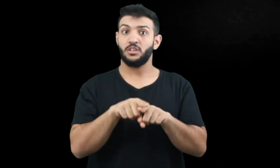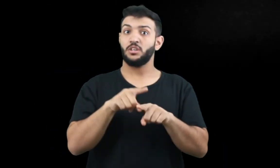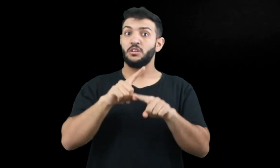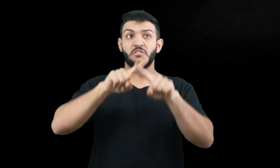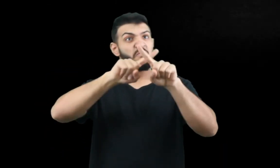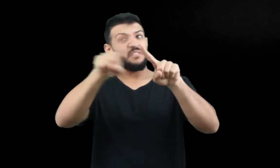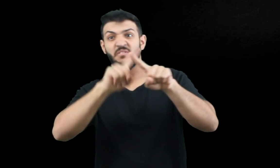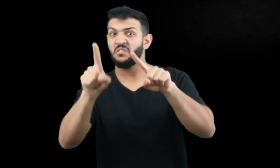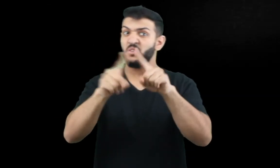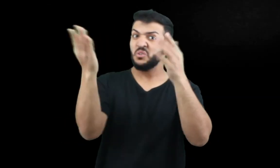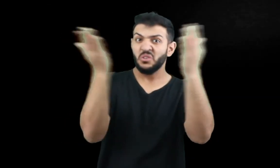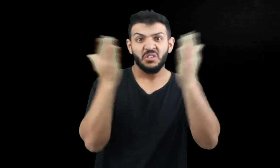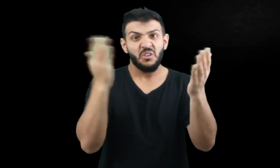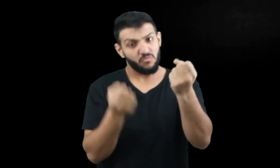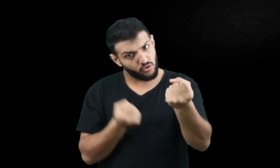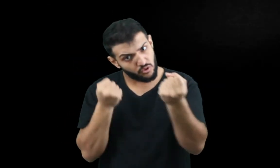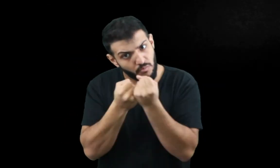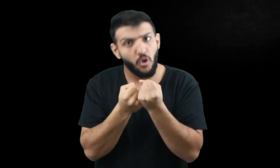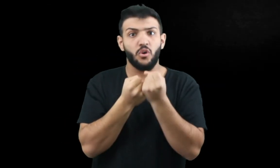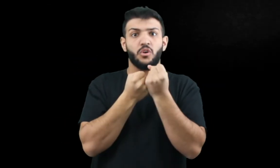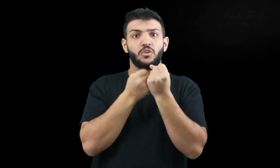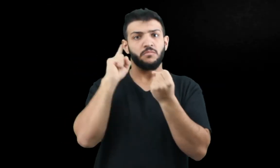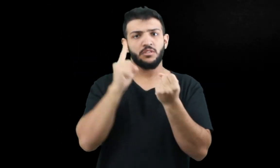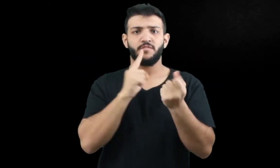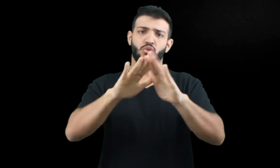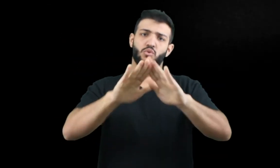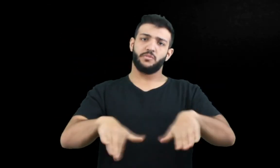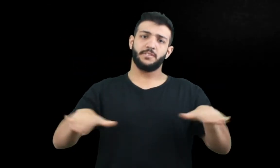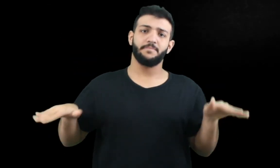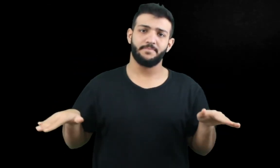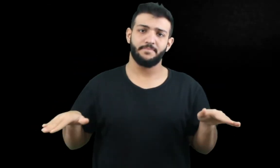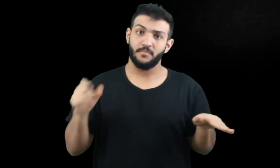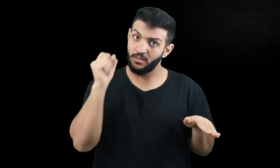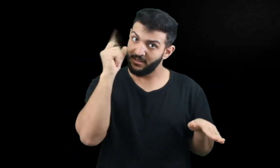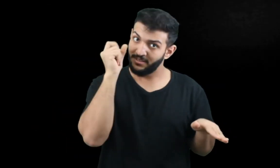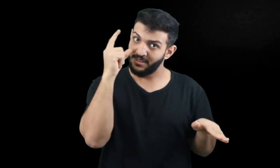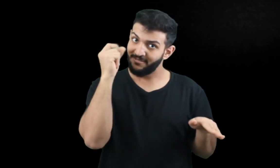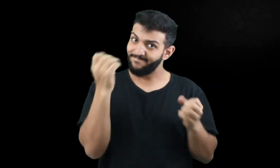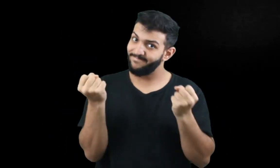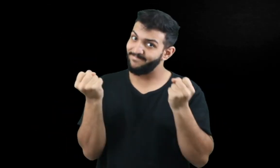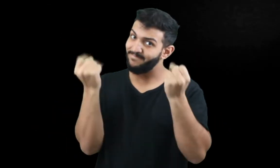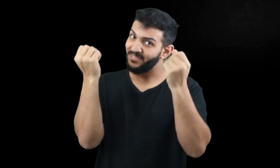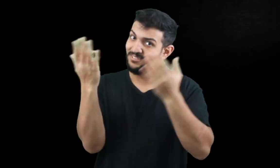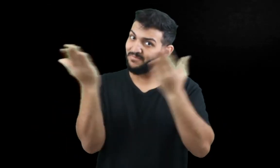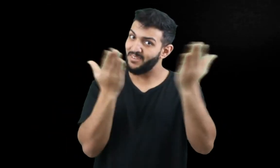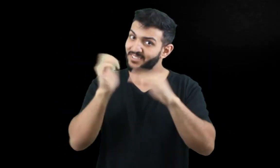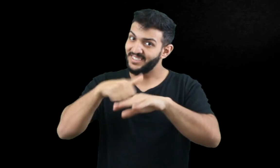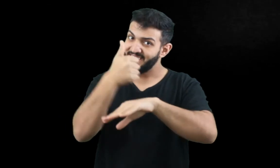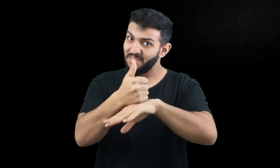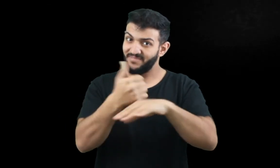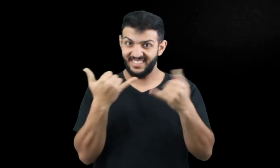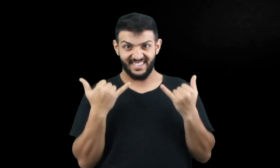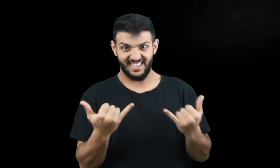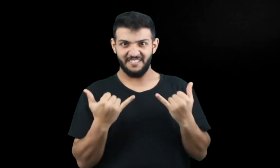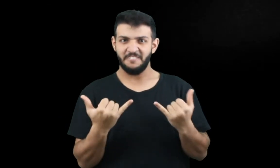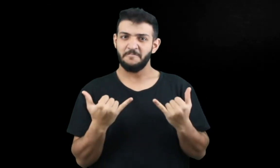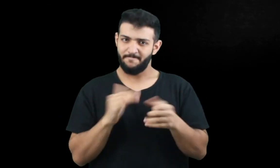In addition, services in sign language need to be available for deaf children.